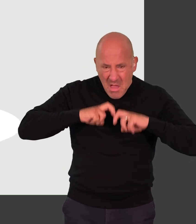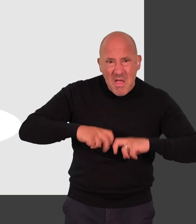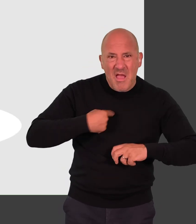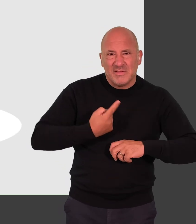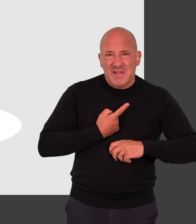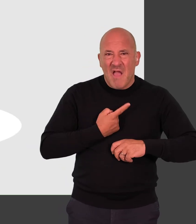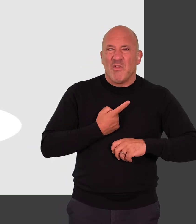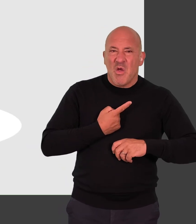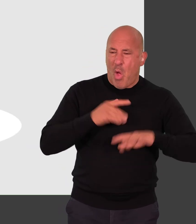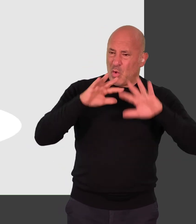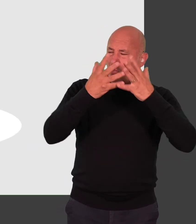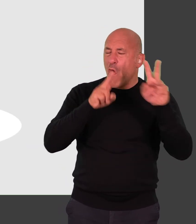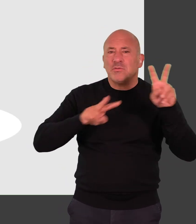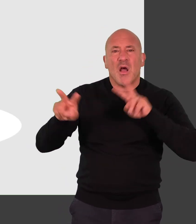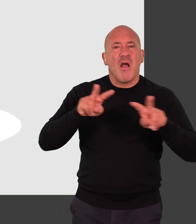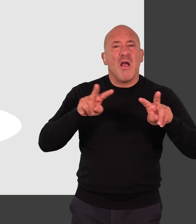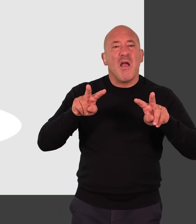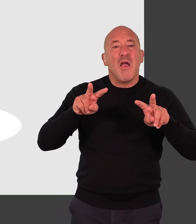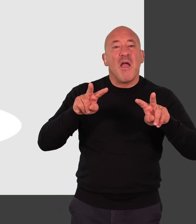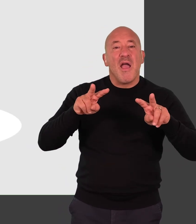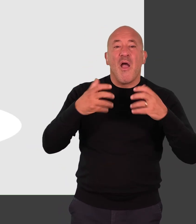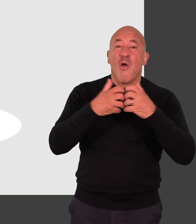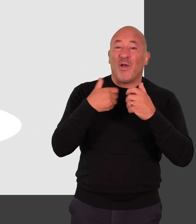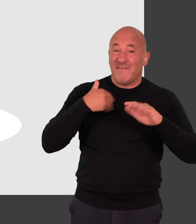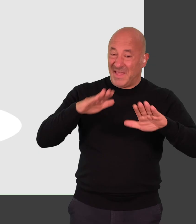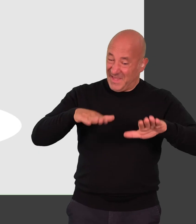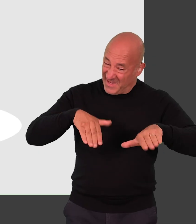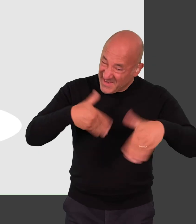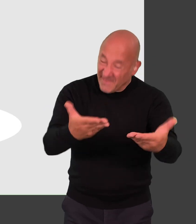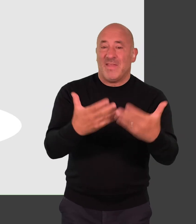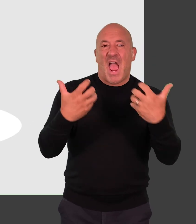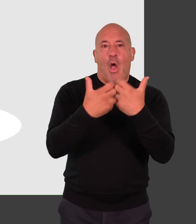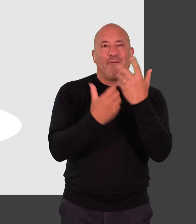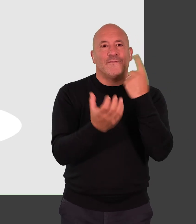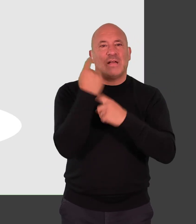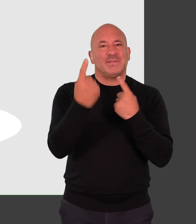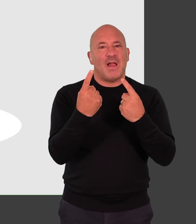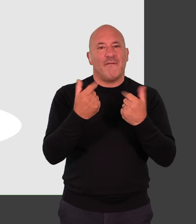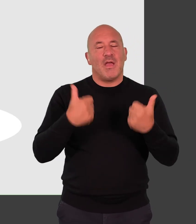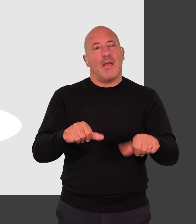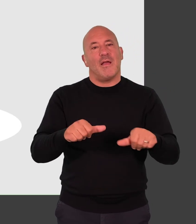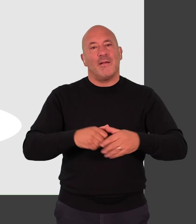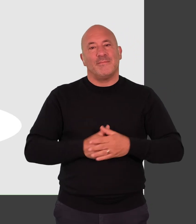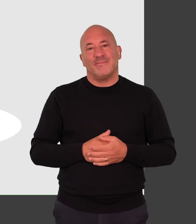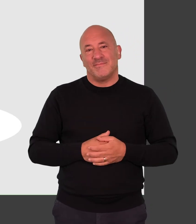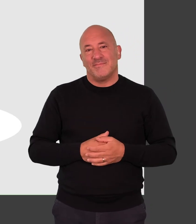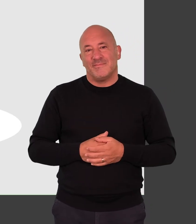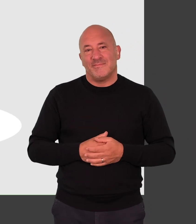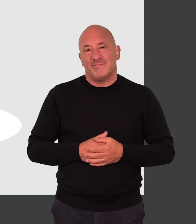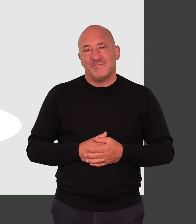and the world at large, when given the chances to find out.